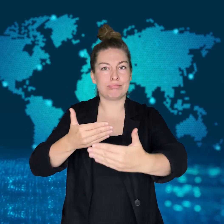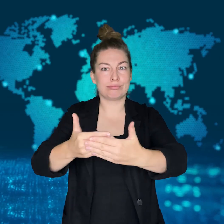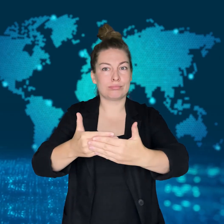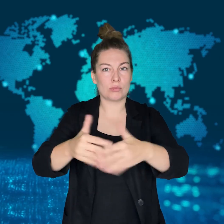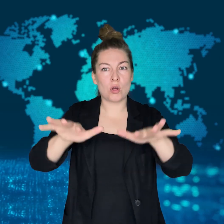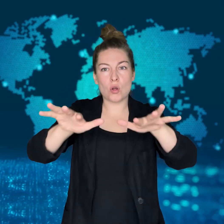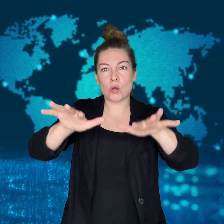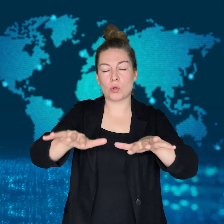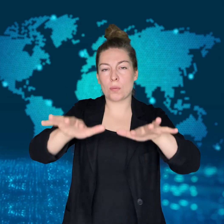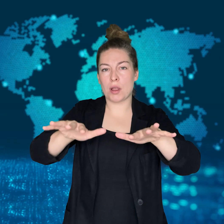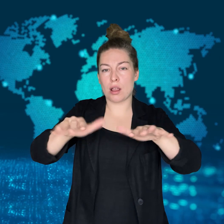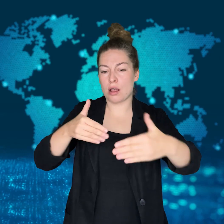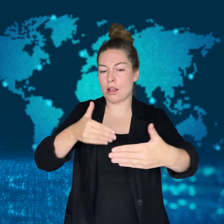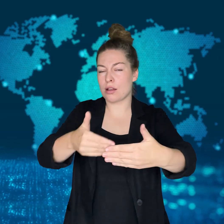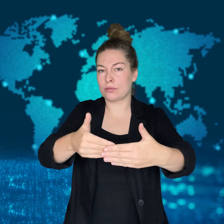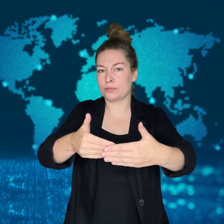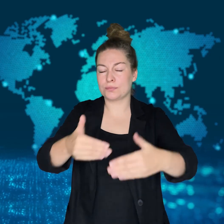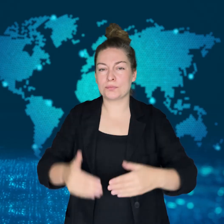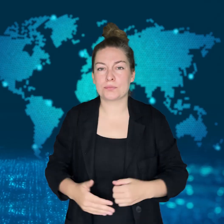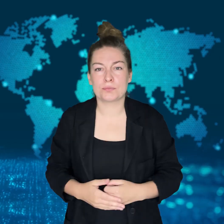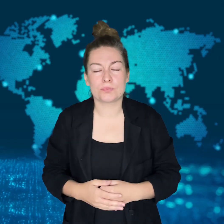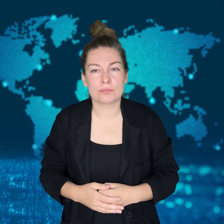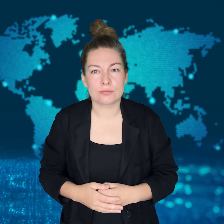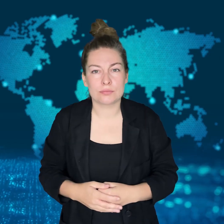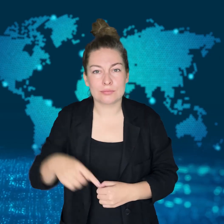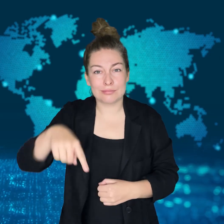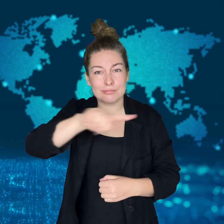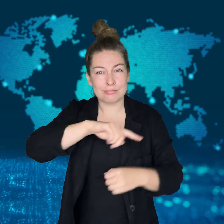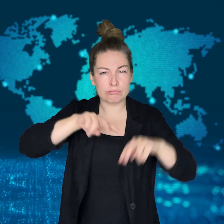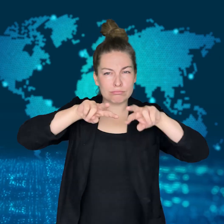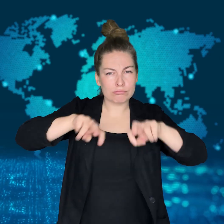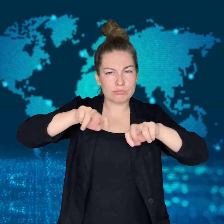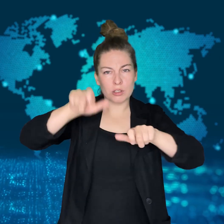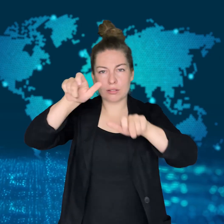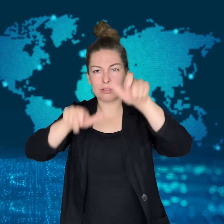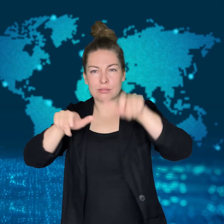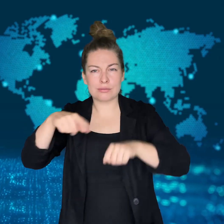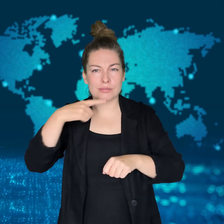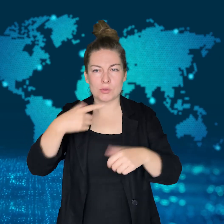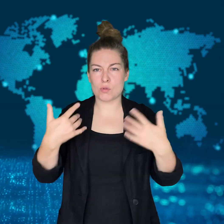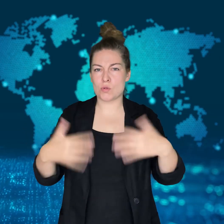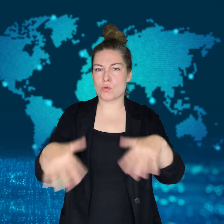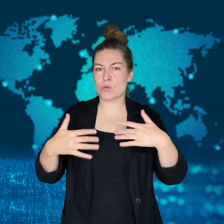and perhaps intensify through October.